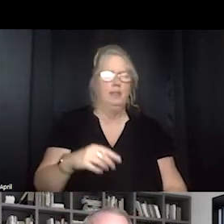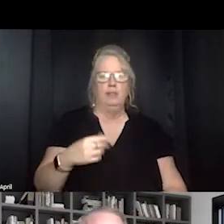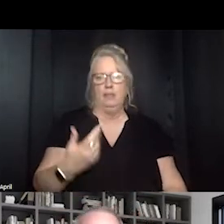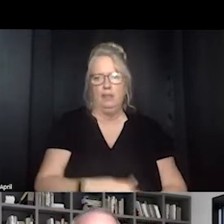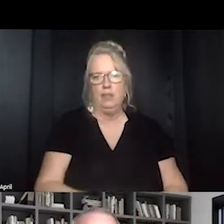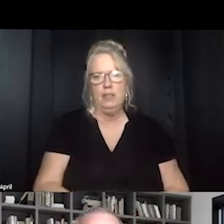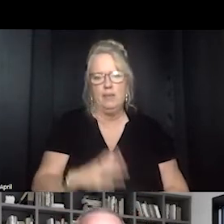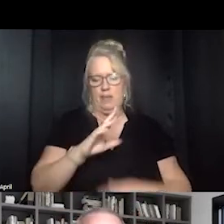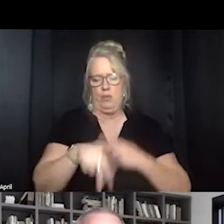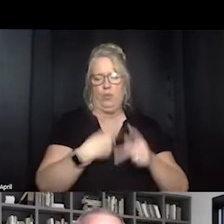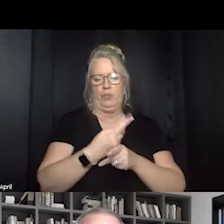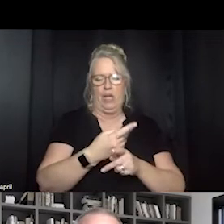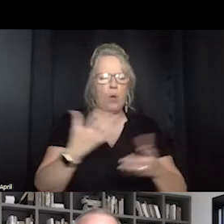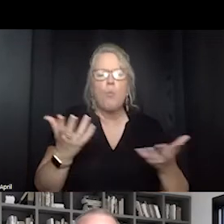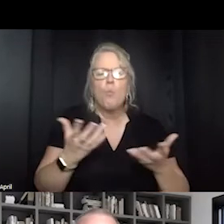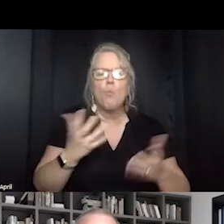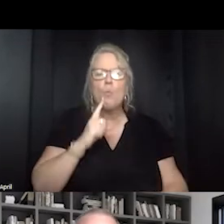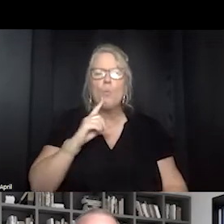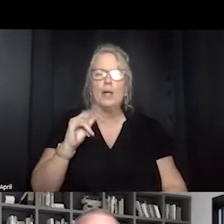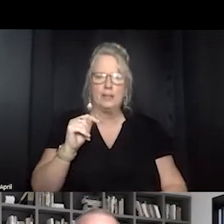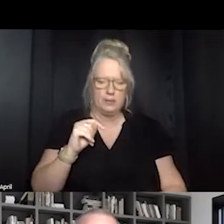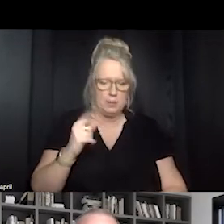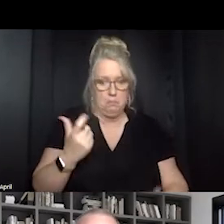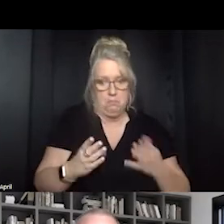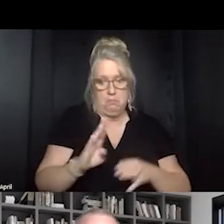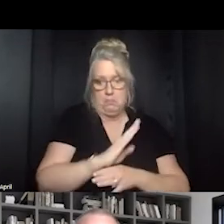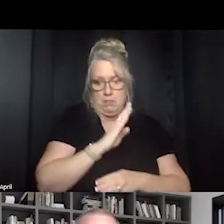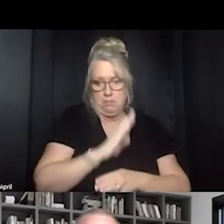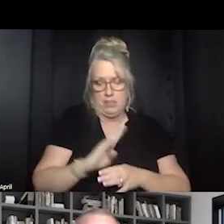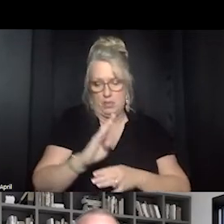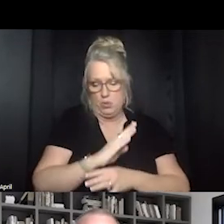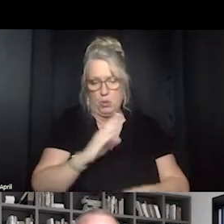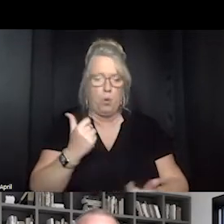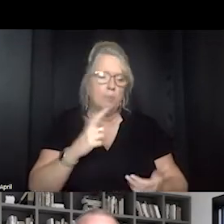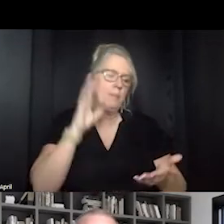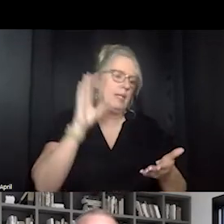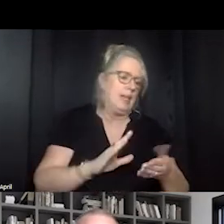AREAS. WHAT IS IT? SO, YOU KNOW, MAYBE A BUSIER MIND WOULD BE, LESS WIZY MIND THAN MINE.